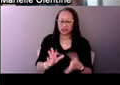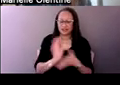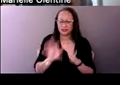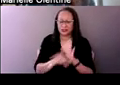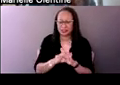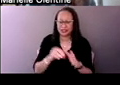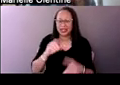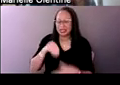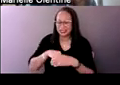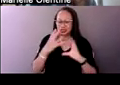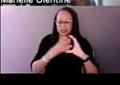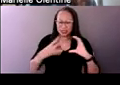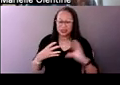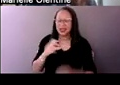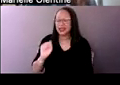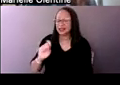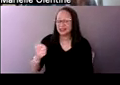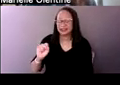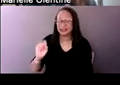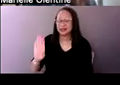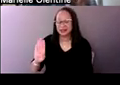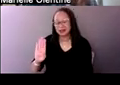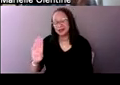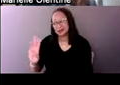So distribution advocates in 2022, we did a survey of